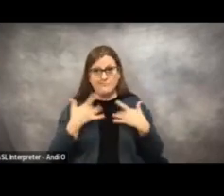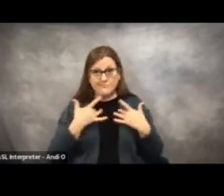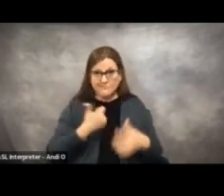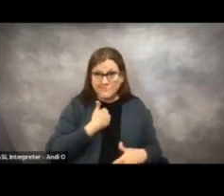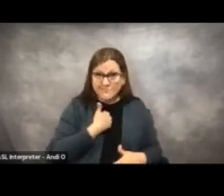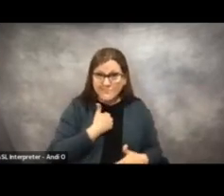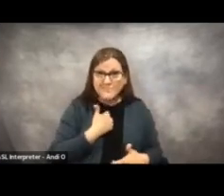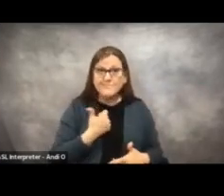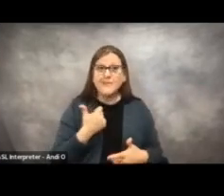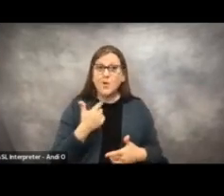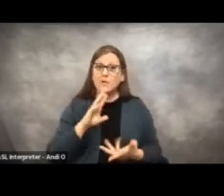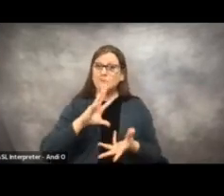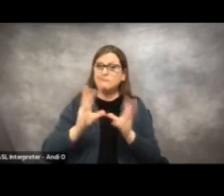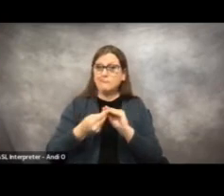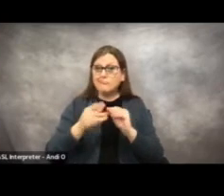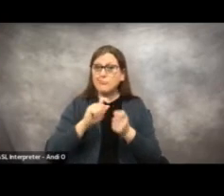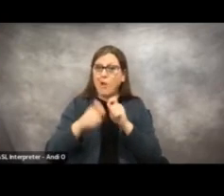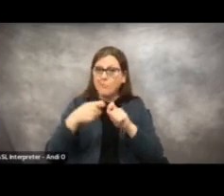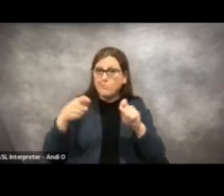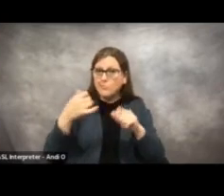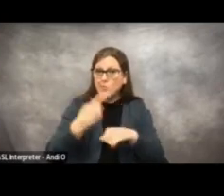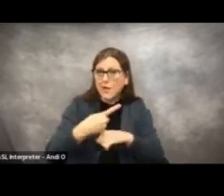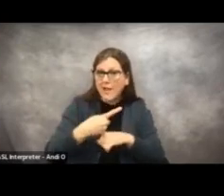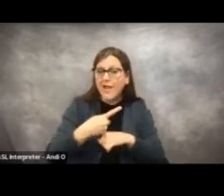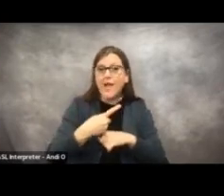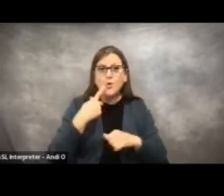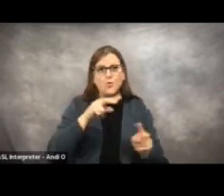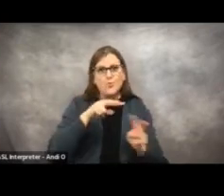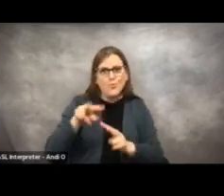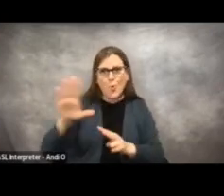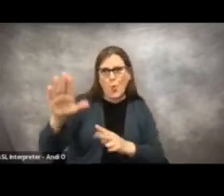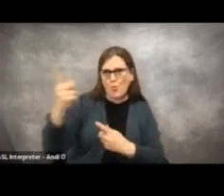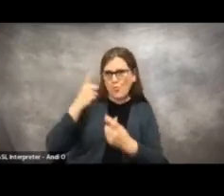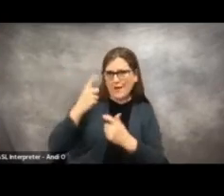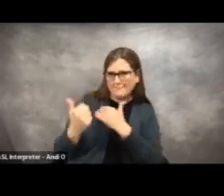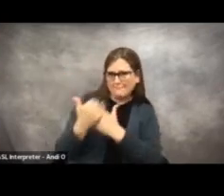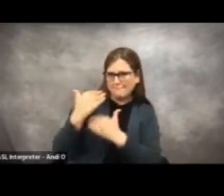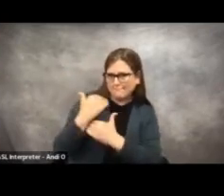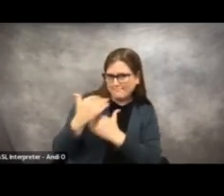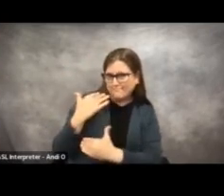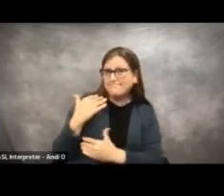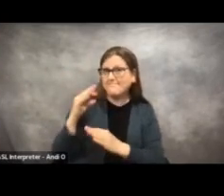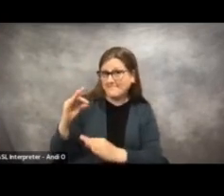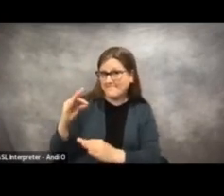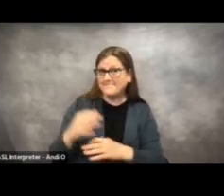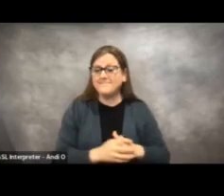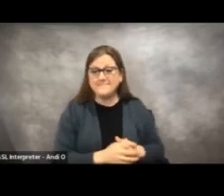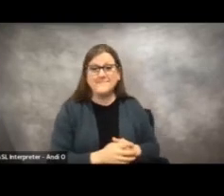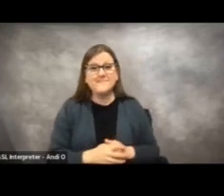round out today's presentation to be able to turn to the questions that you all have. Next slide please. I will note